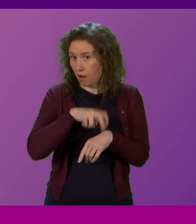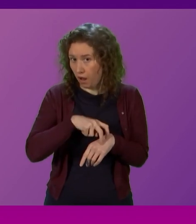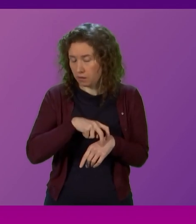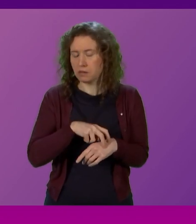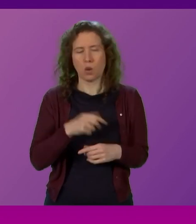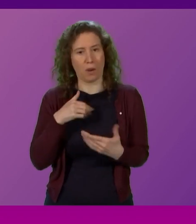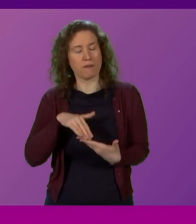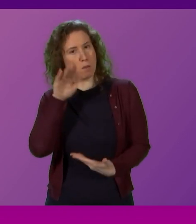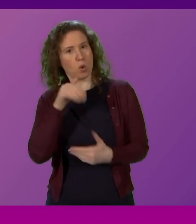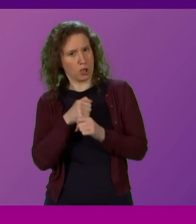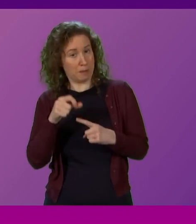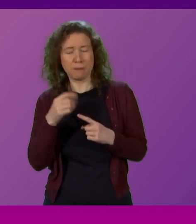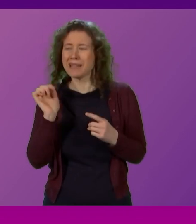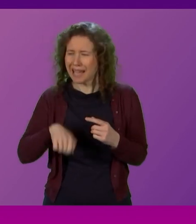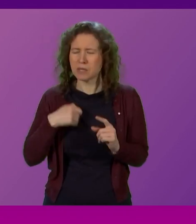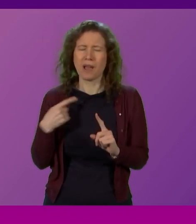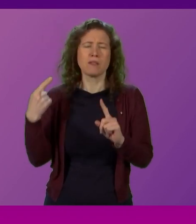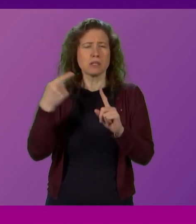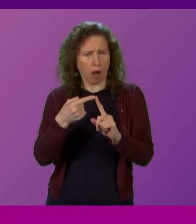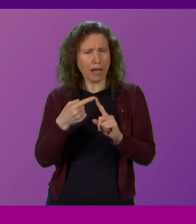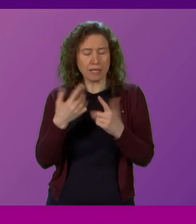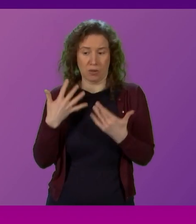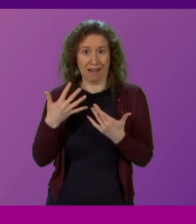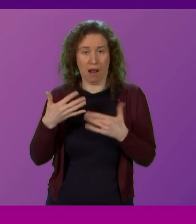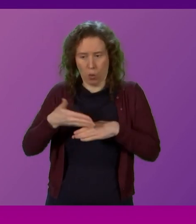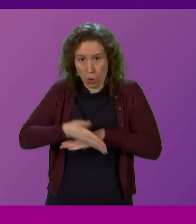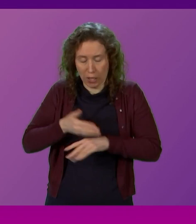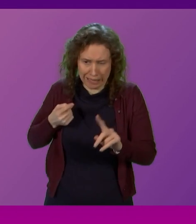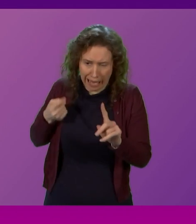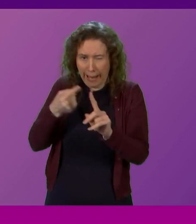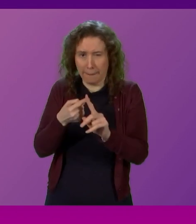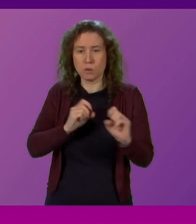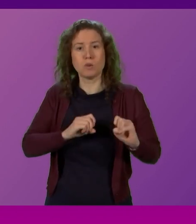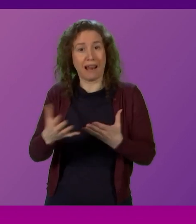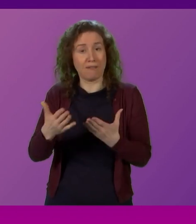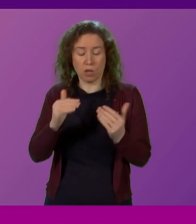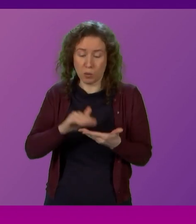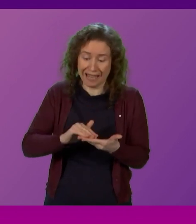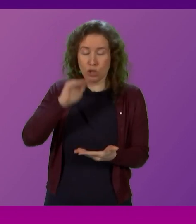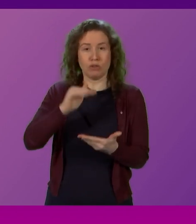We have a target, of course, and right now we are working towards the delivery of increased numbers of GPs.